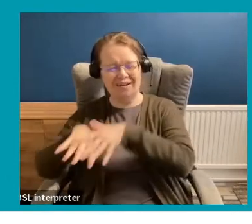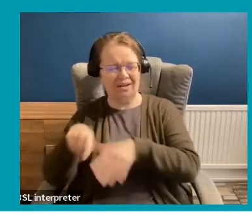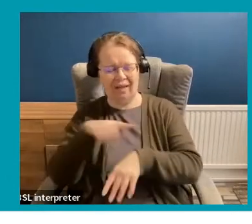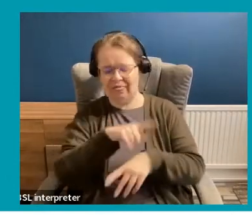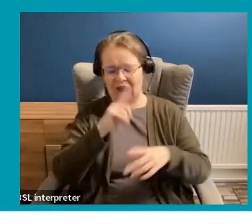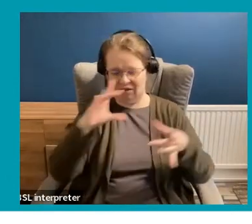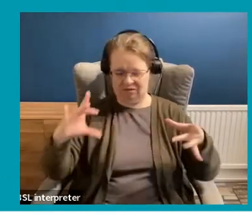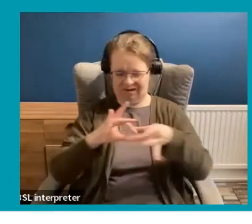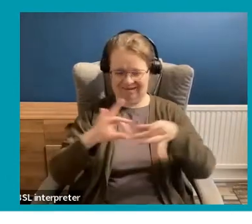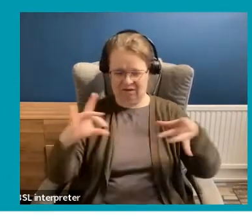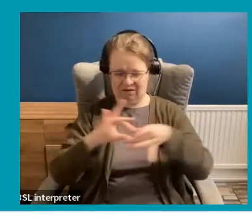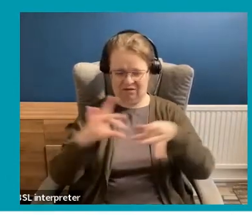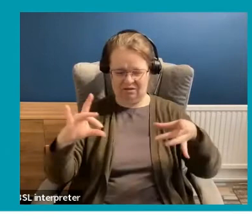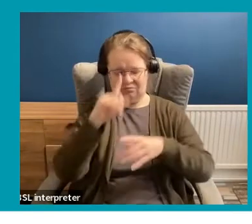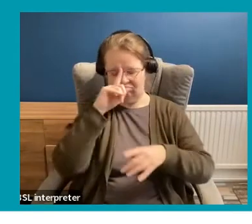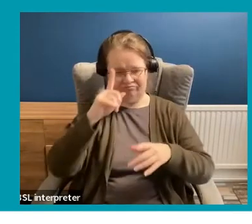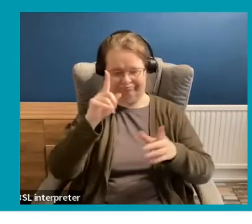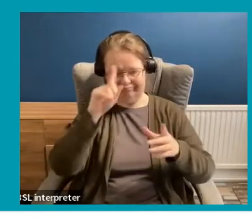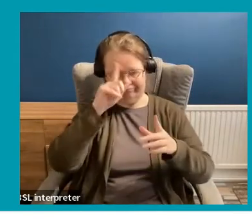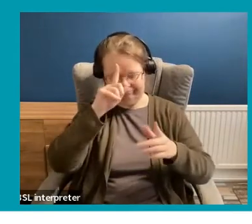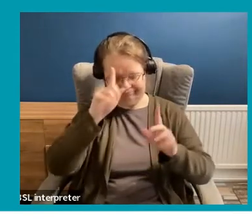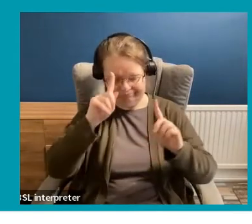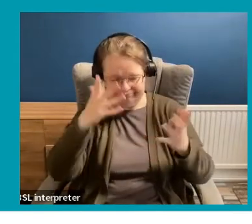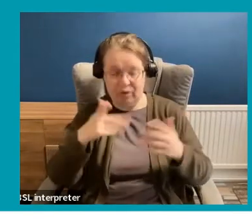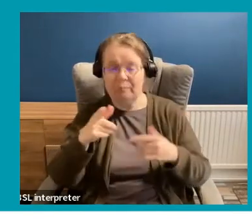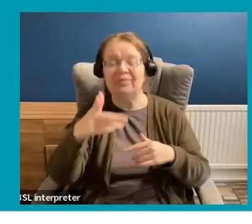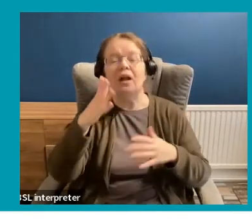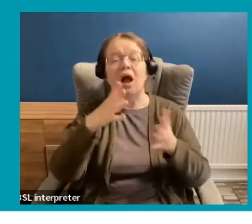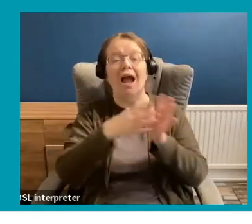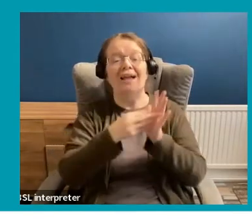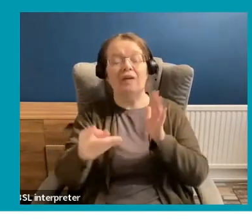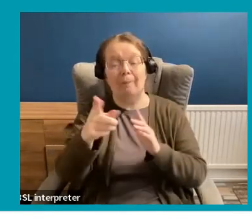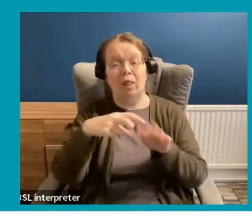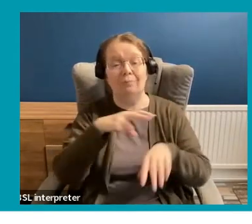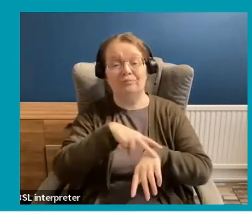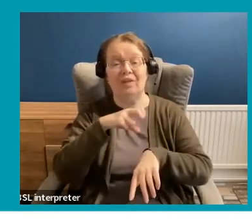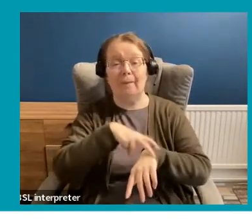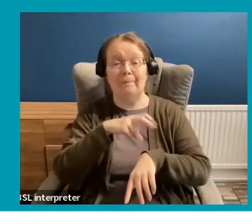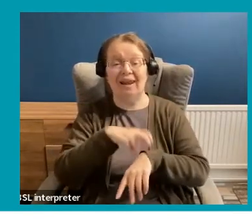I worked with a police force and for them growth was about